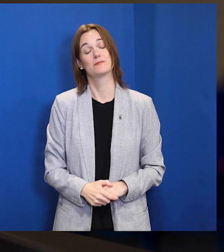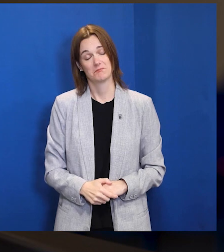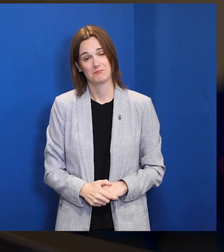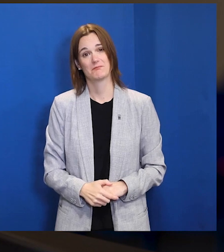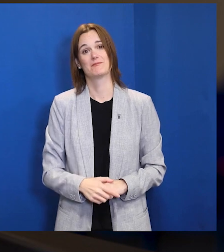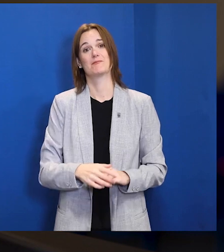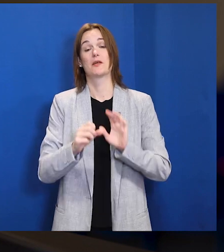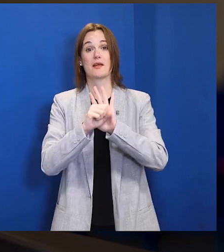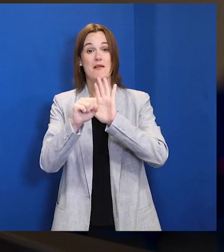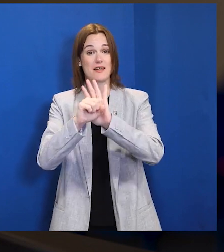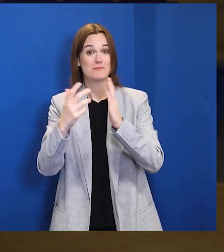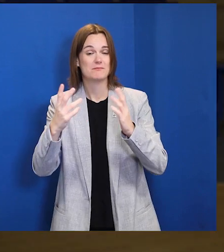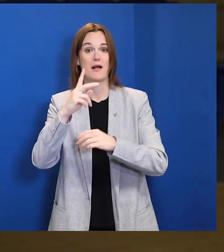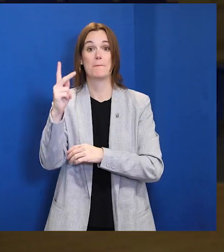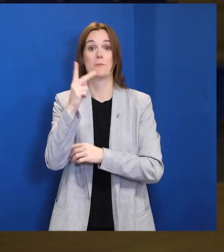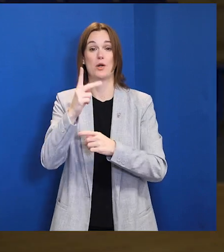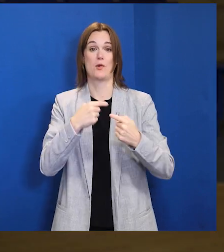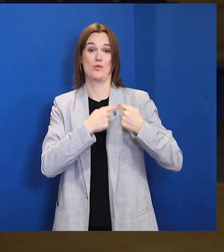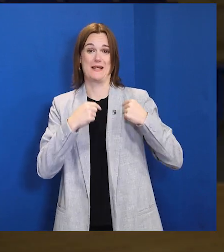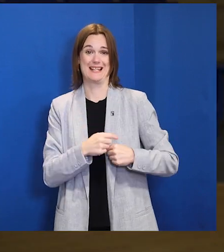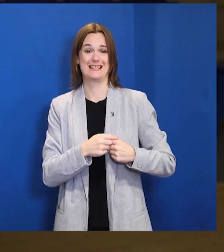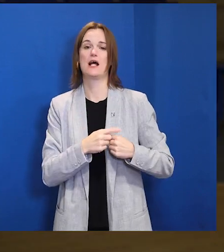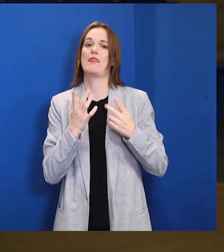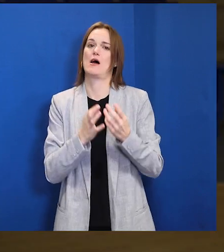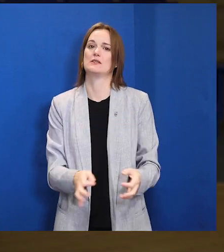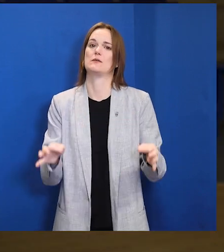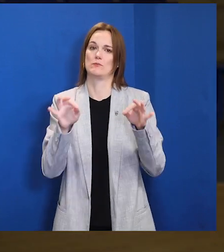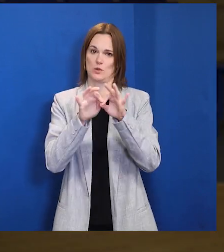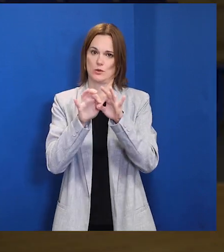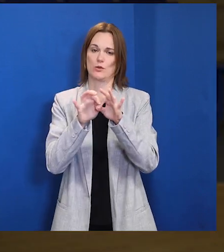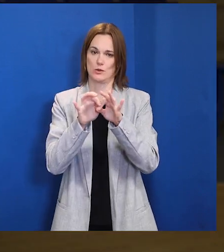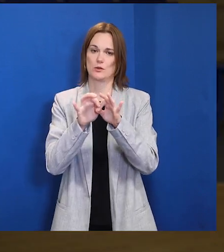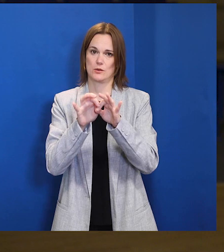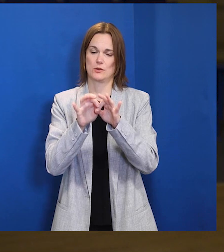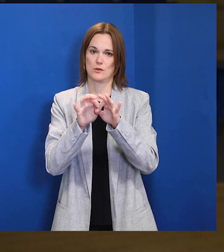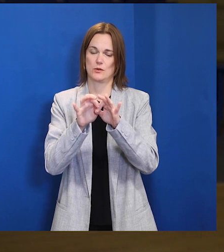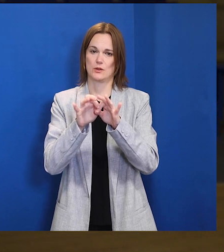for what I believe in. The Purple Ribbon campaign on campus was a very important